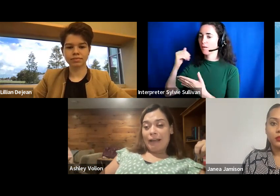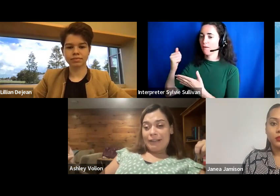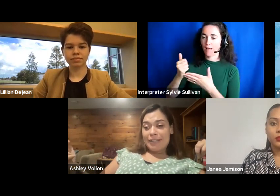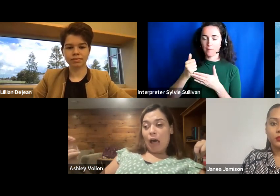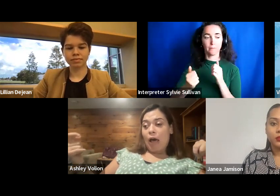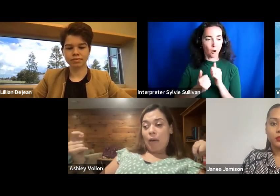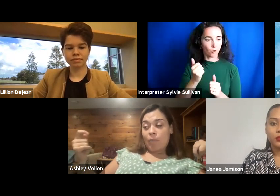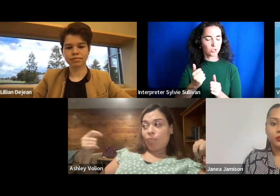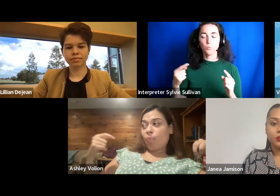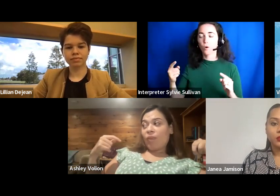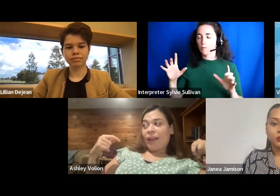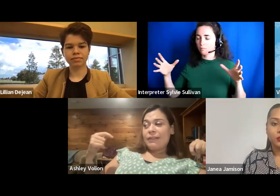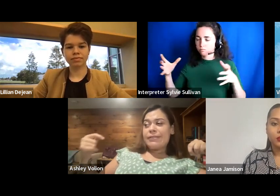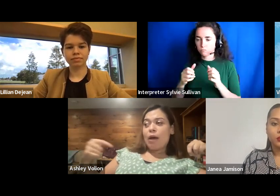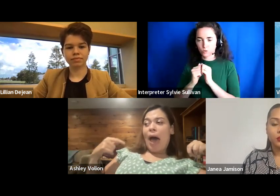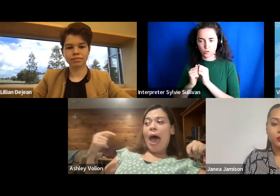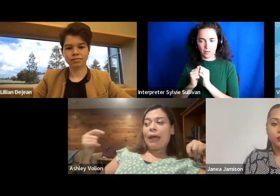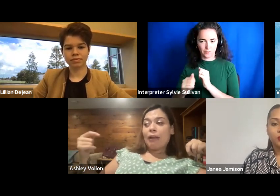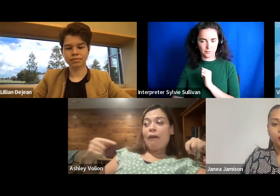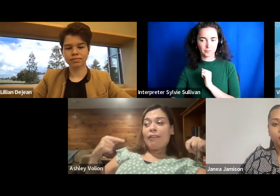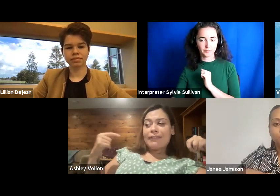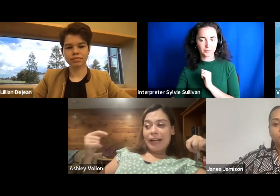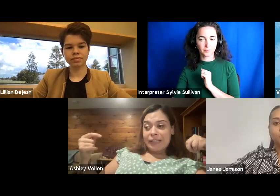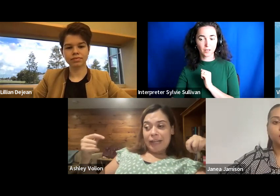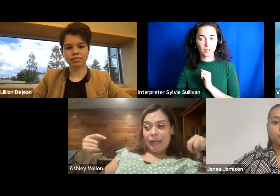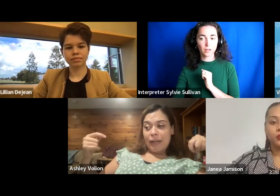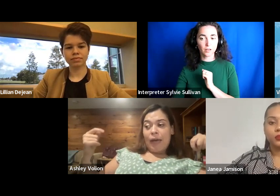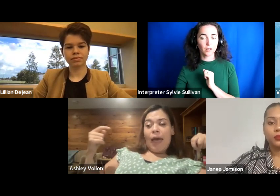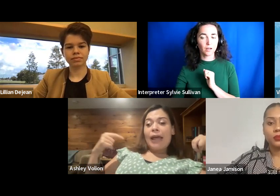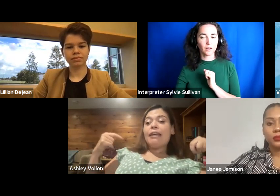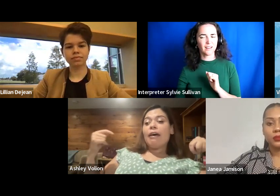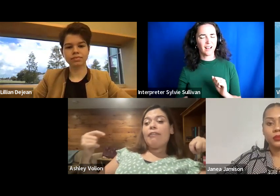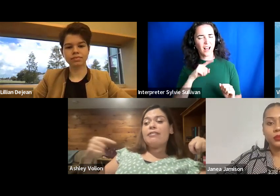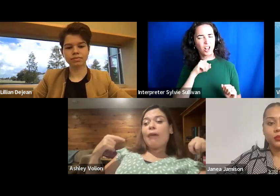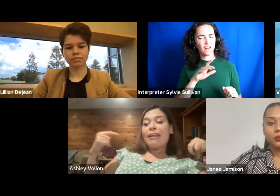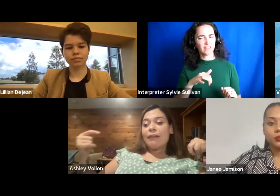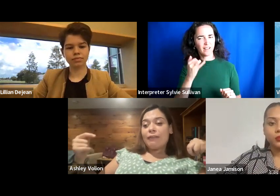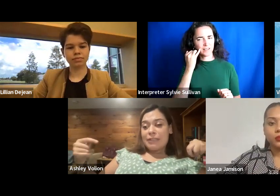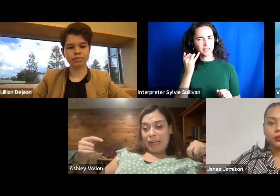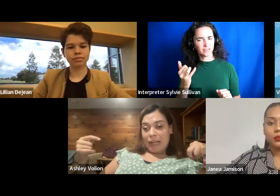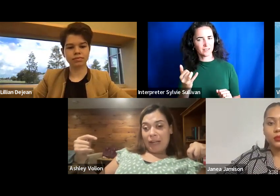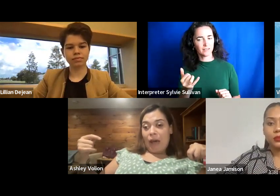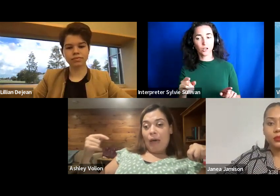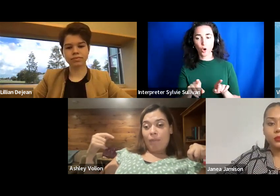And so I love this idea, and I love this resolution.